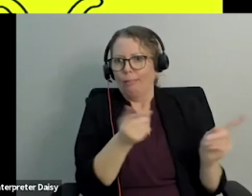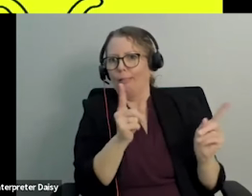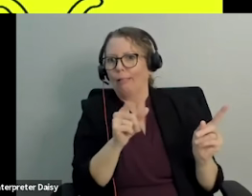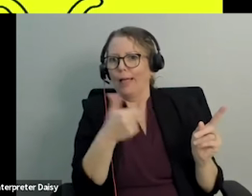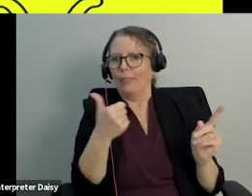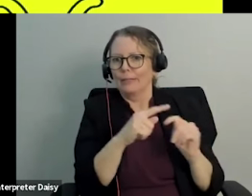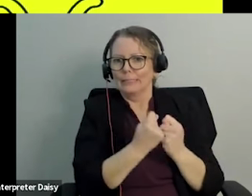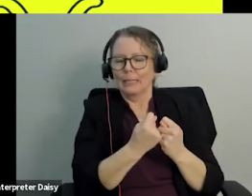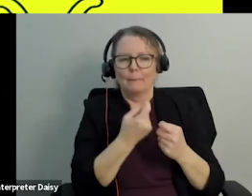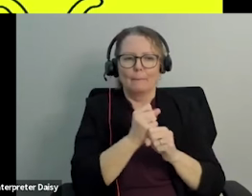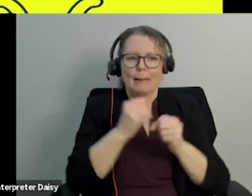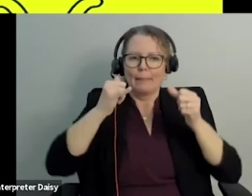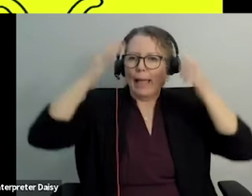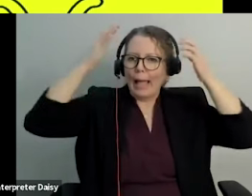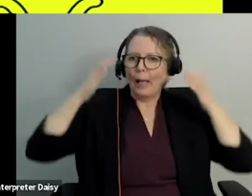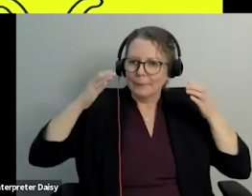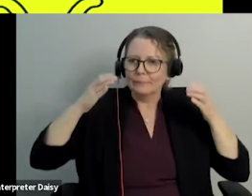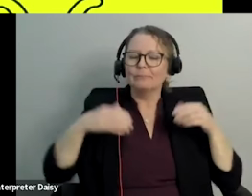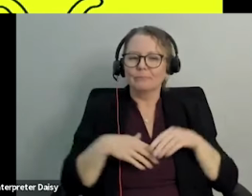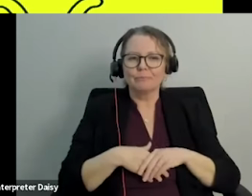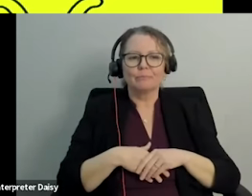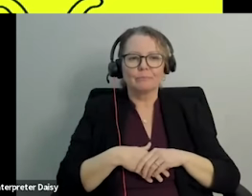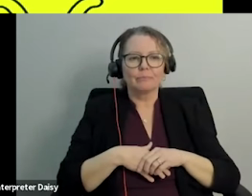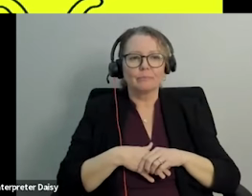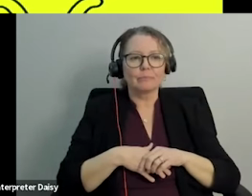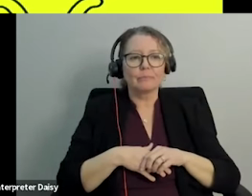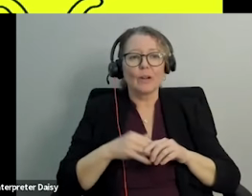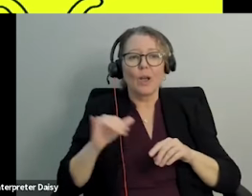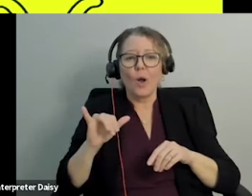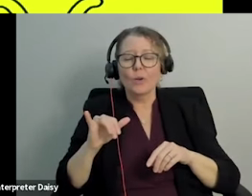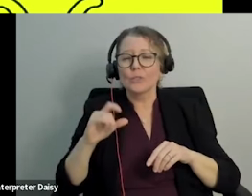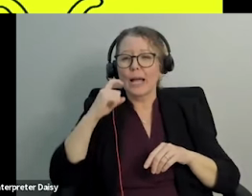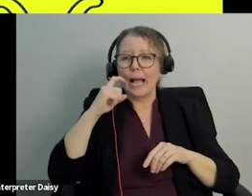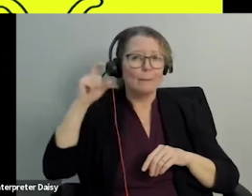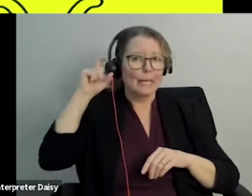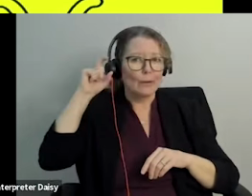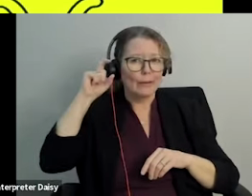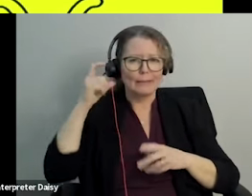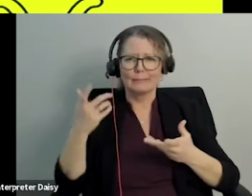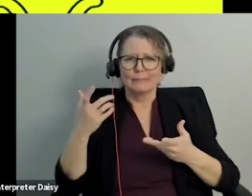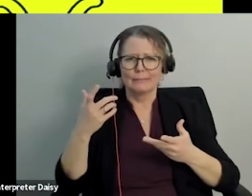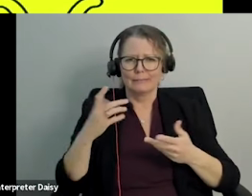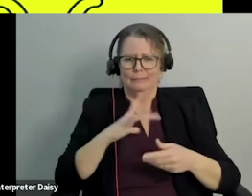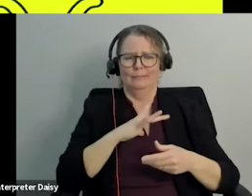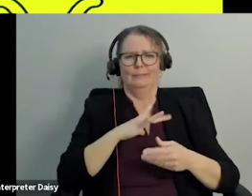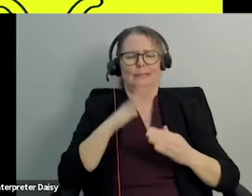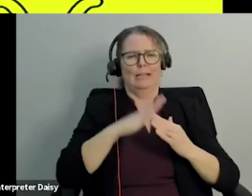So they created this helmet with them in mind. And last but not least, Apple's hearing aid is also very top of mind for me